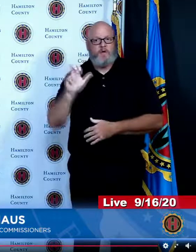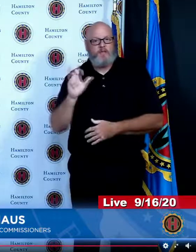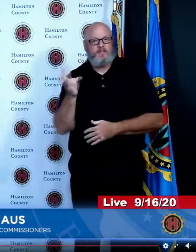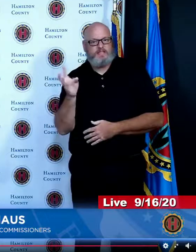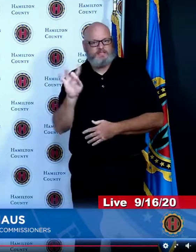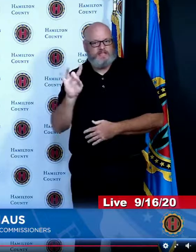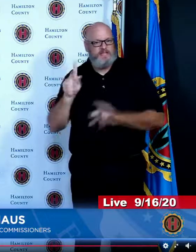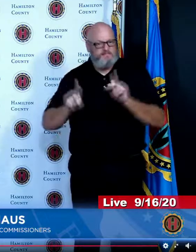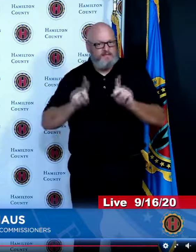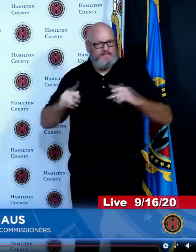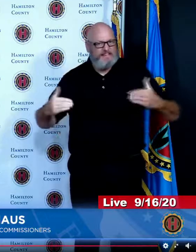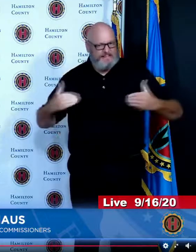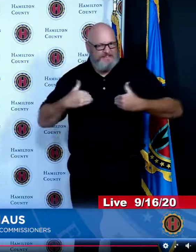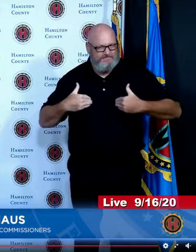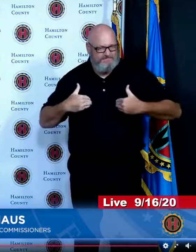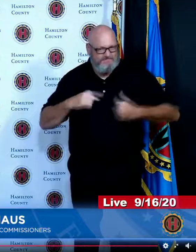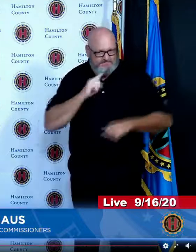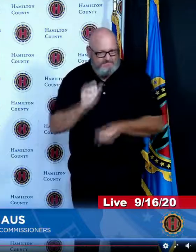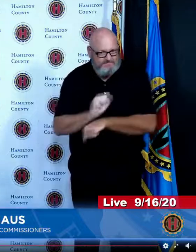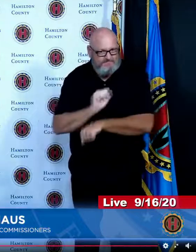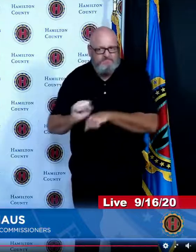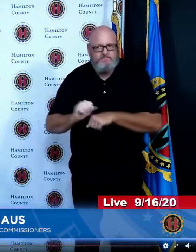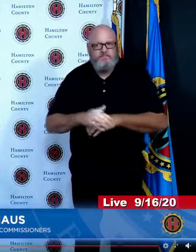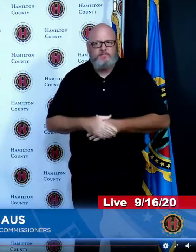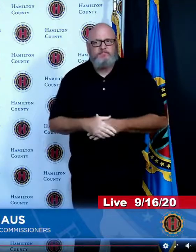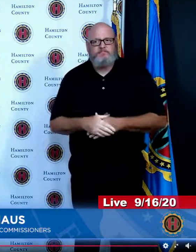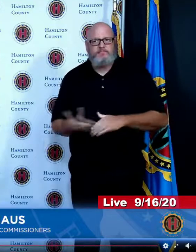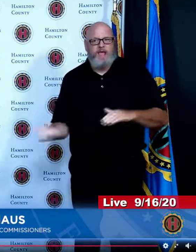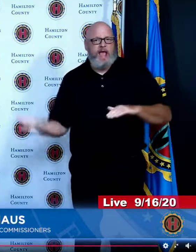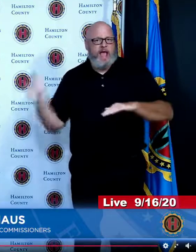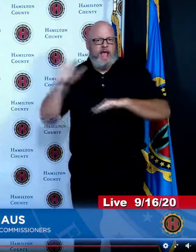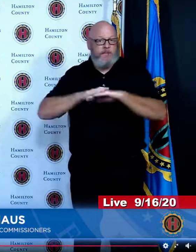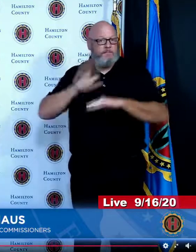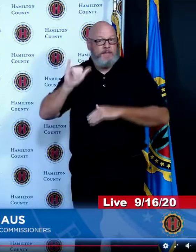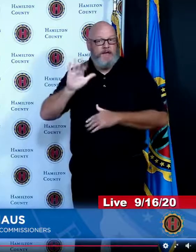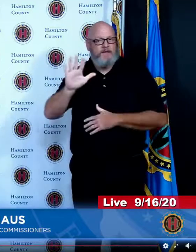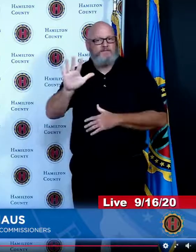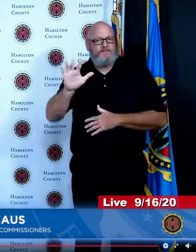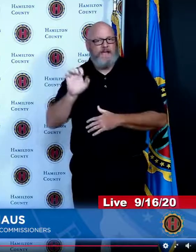the number of hospitalizations in Hamilton County stands at 1092.